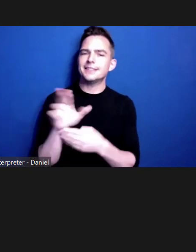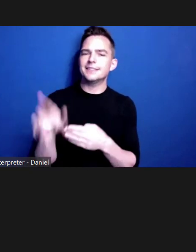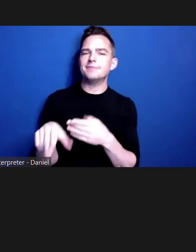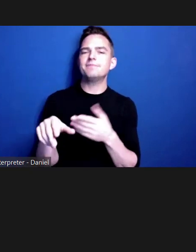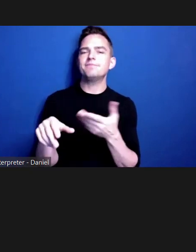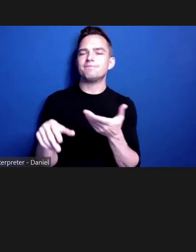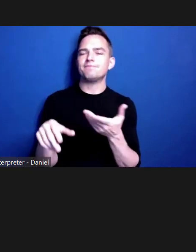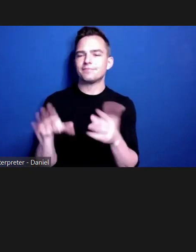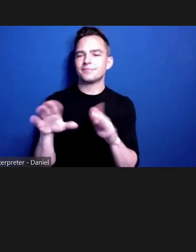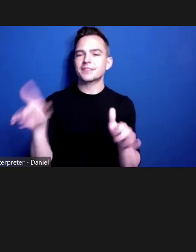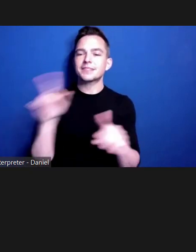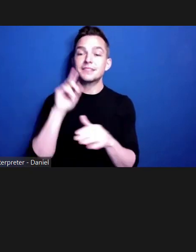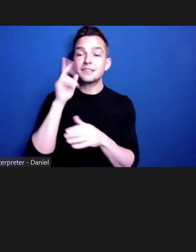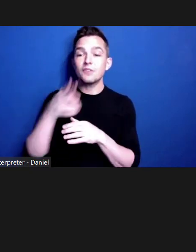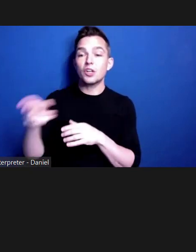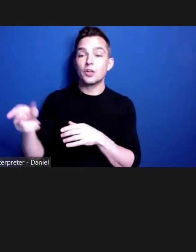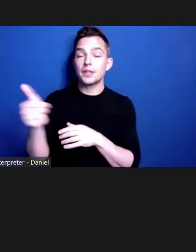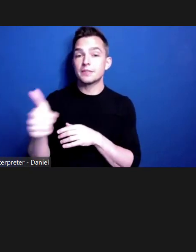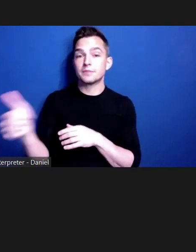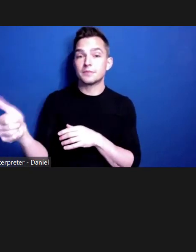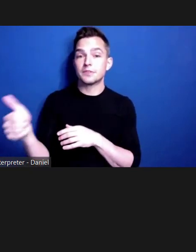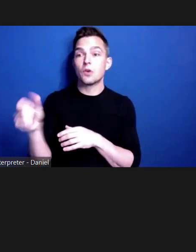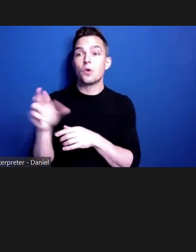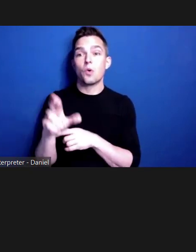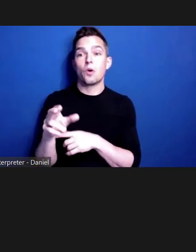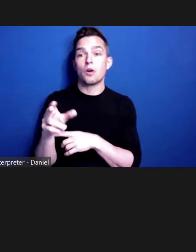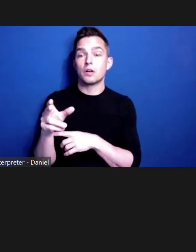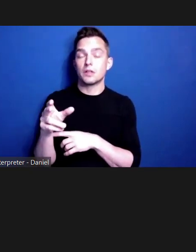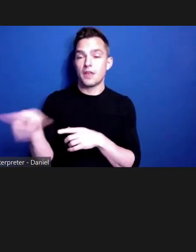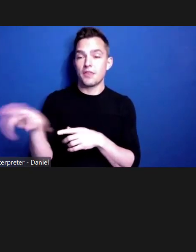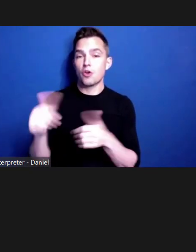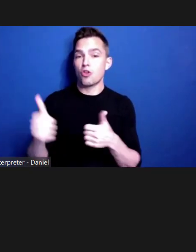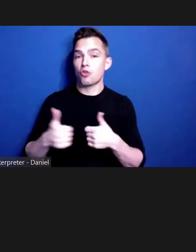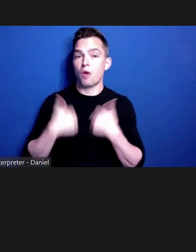hearing or hard of hearing are thriving in ways that used to be aware.